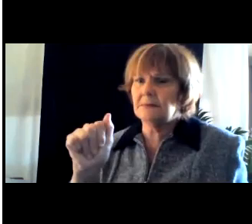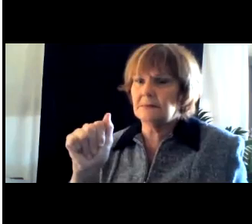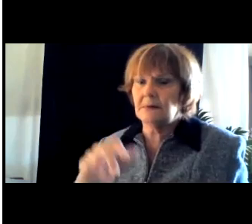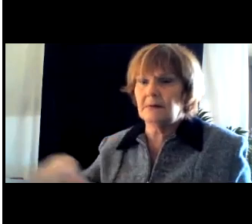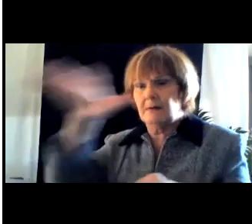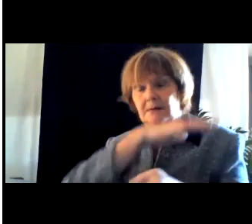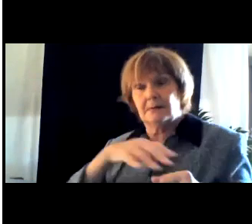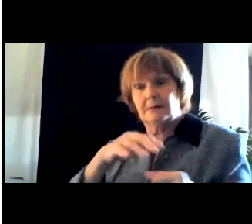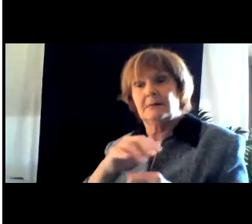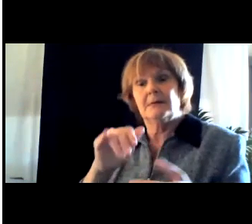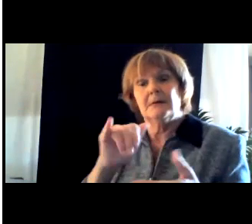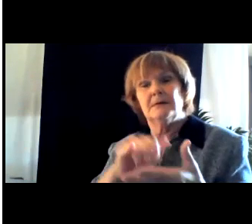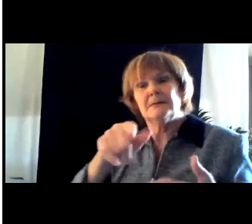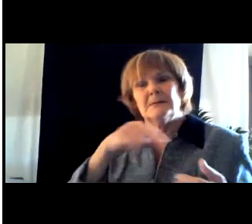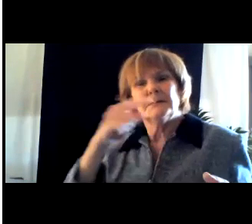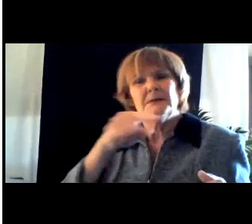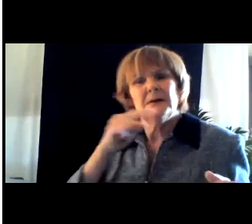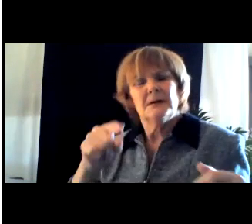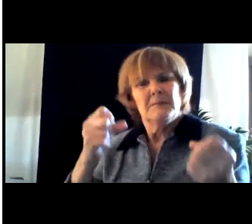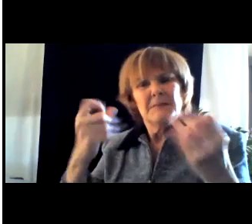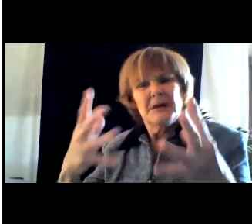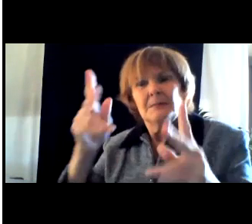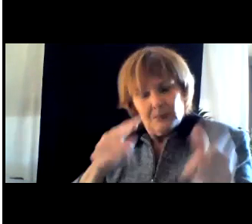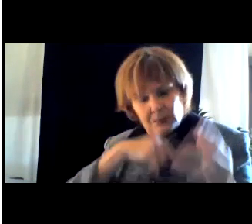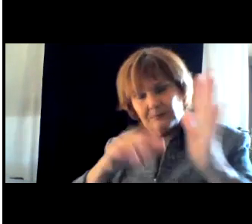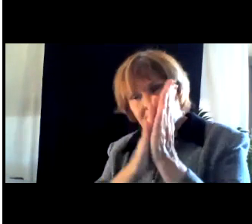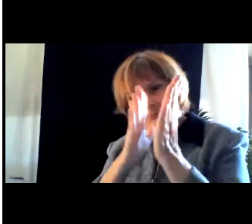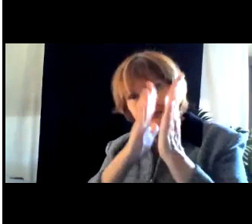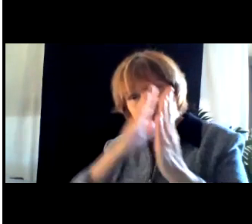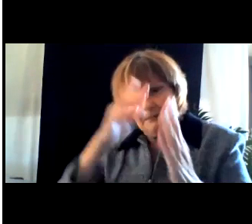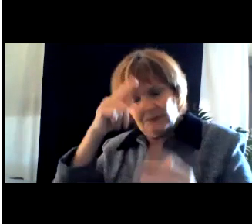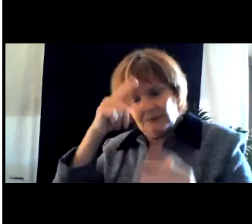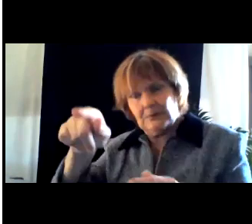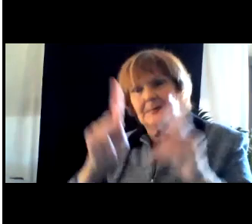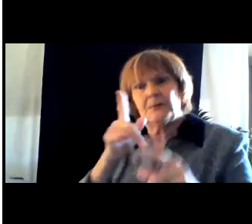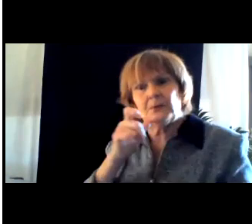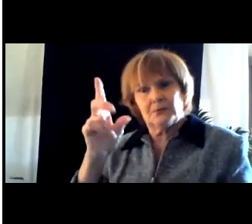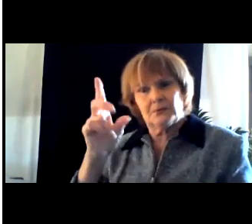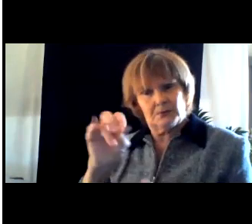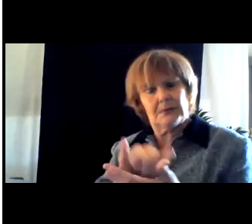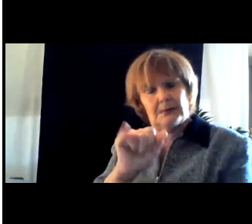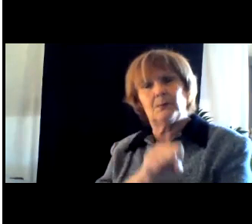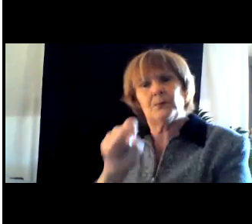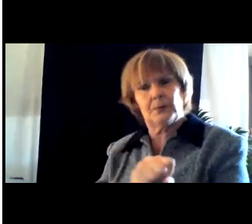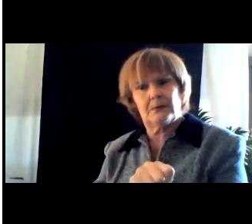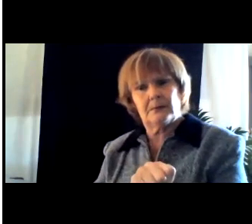So I wanna do shots out to those folks who have been doing a lot of that work on the ground. I also wanna just acknowledge